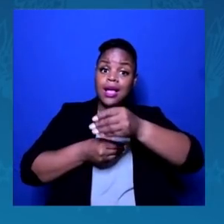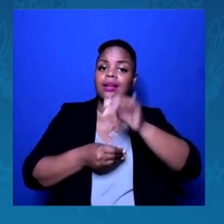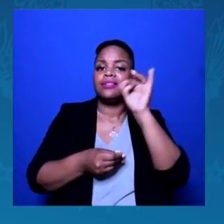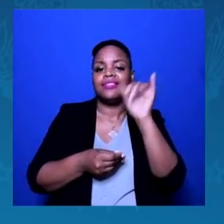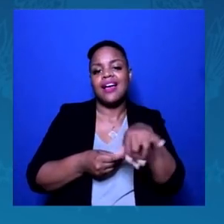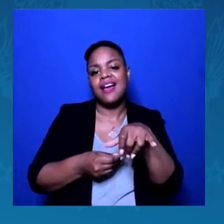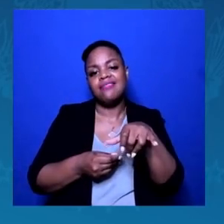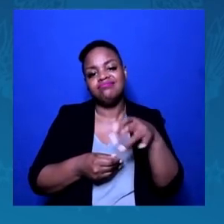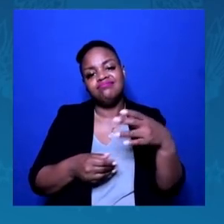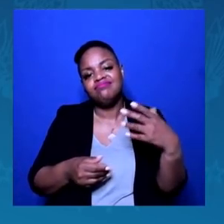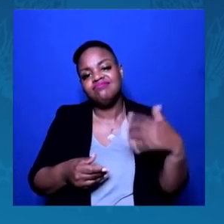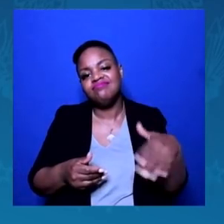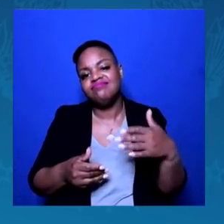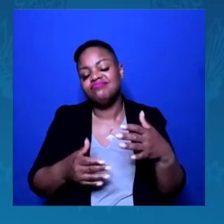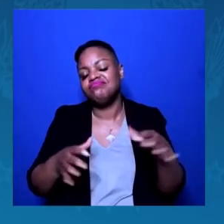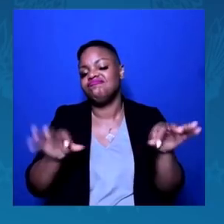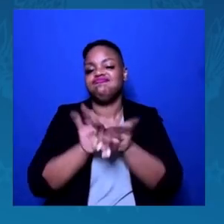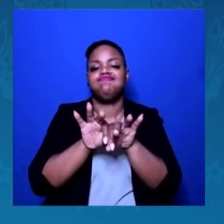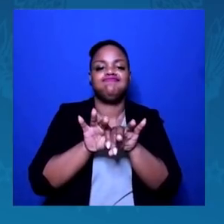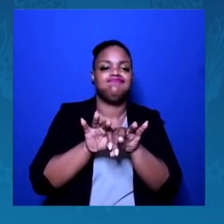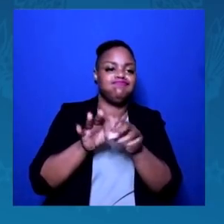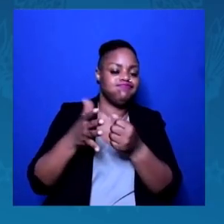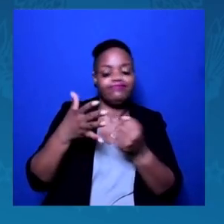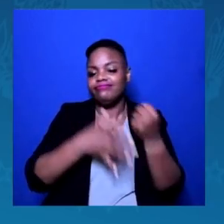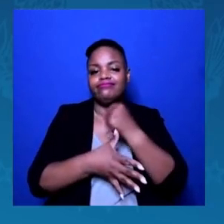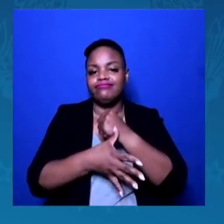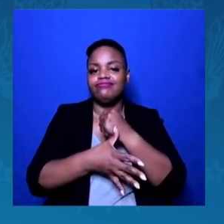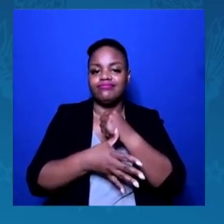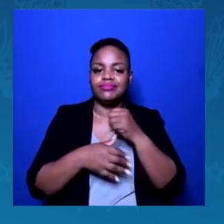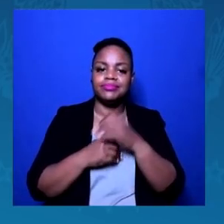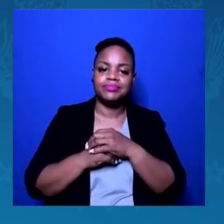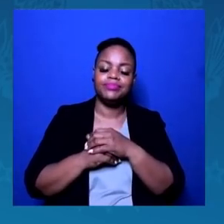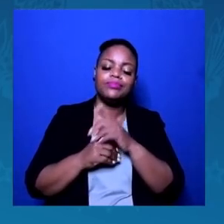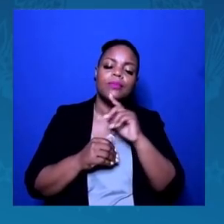when necessary about human rights issues. And we'll continue to do that.